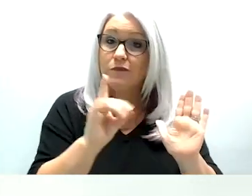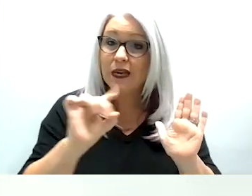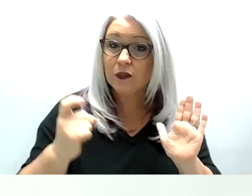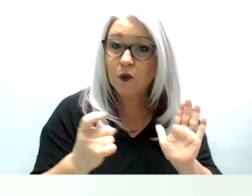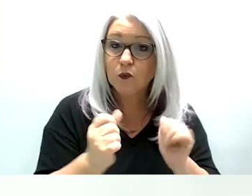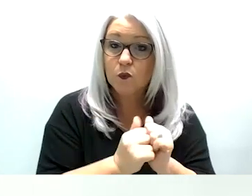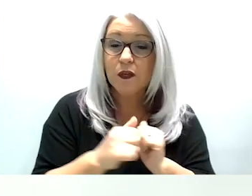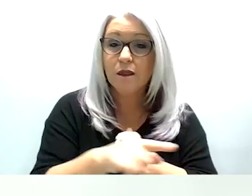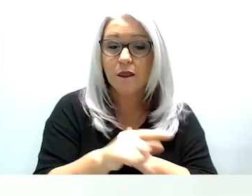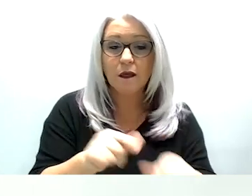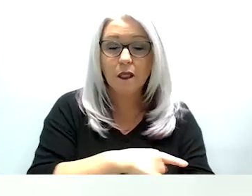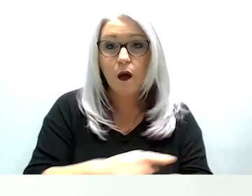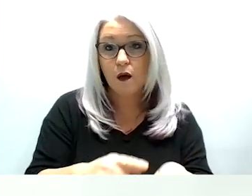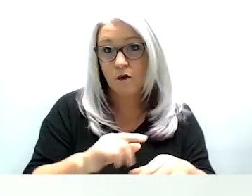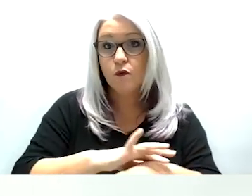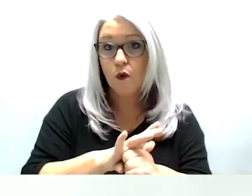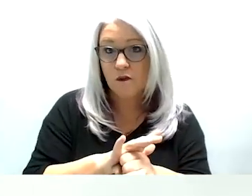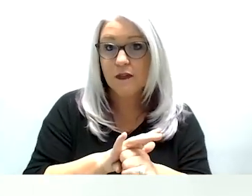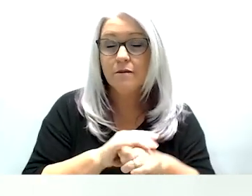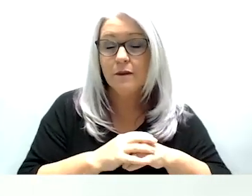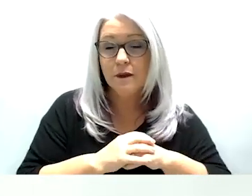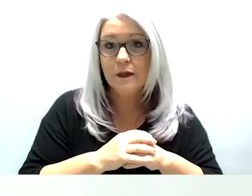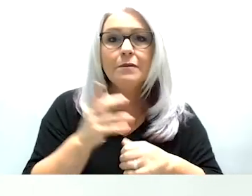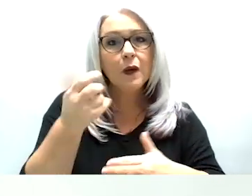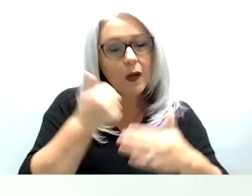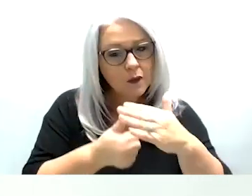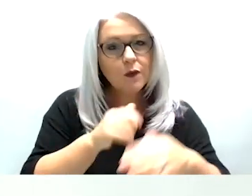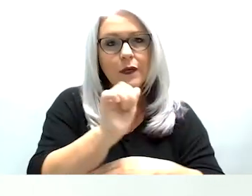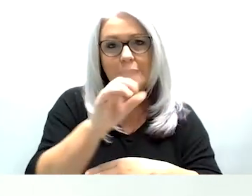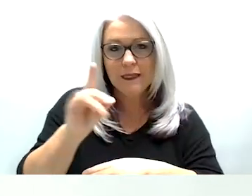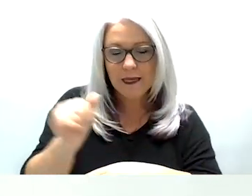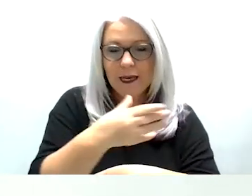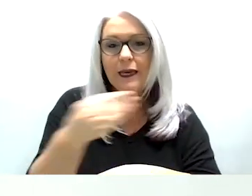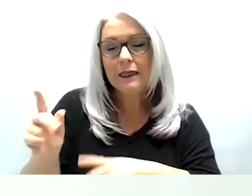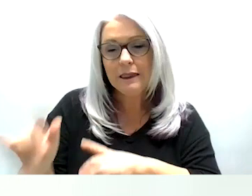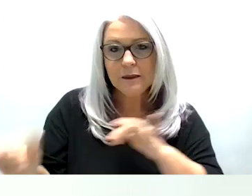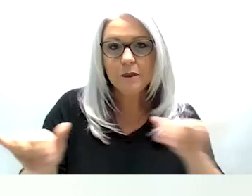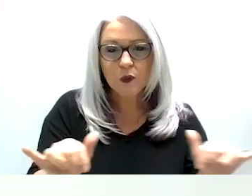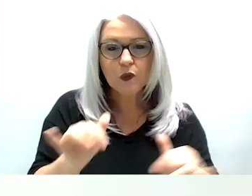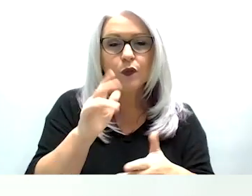disabilities underneath the ADA and those similar laws. So that means that those